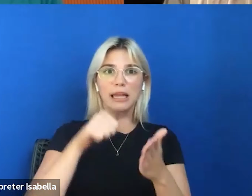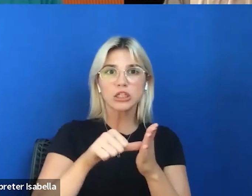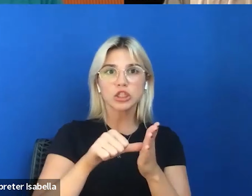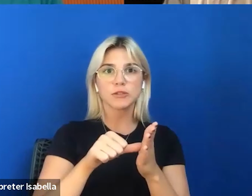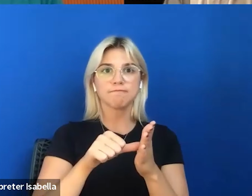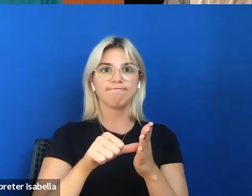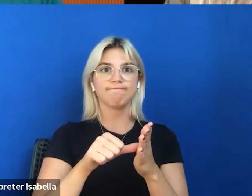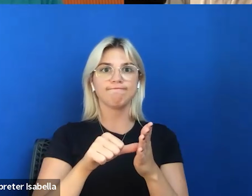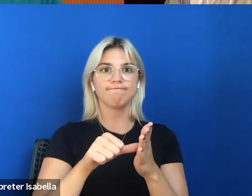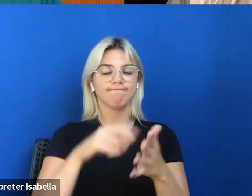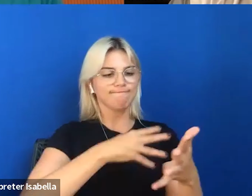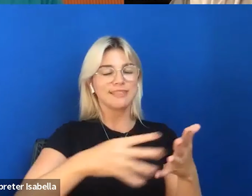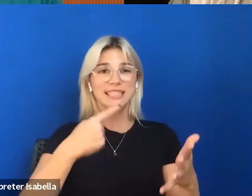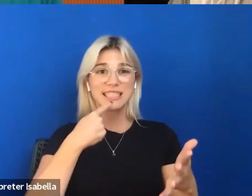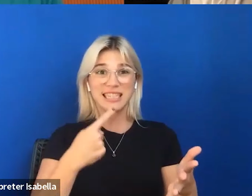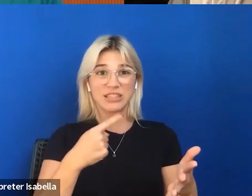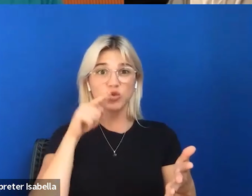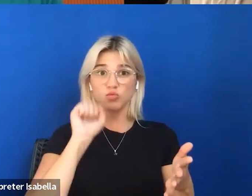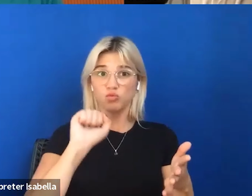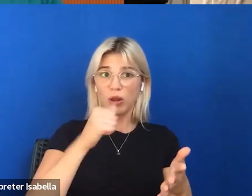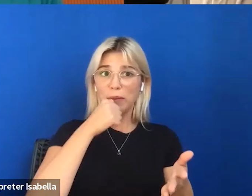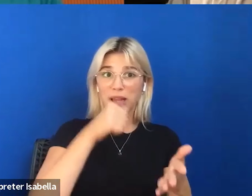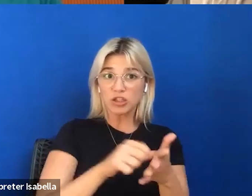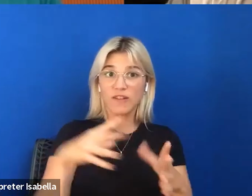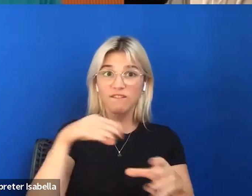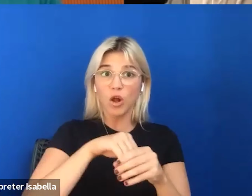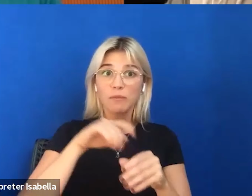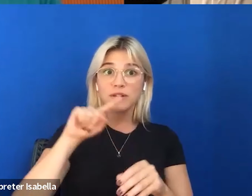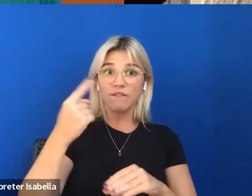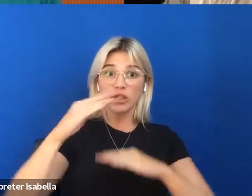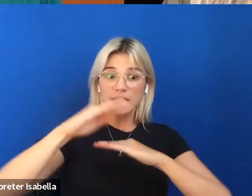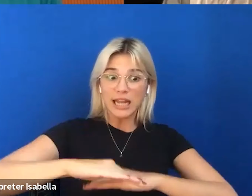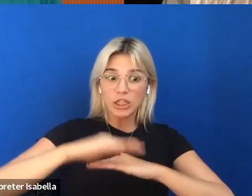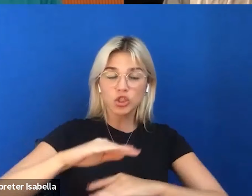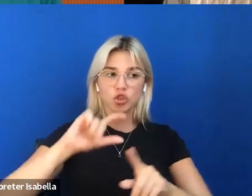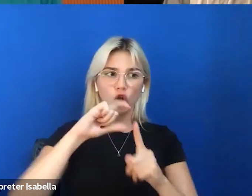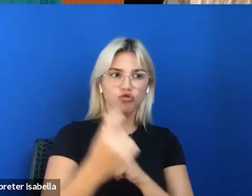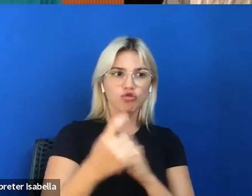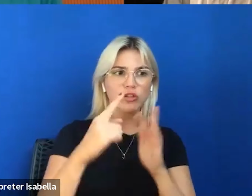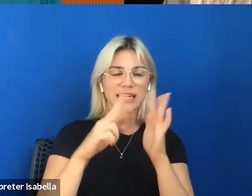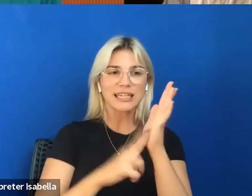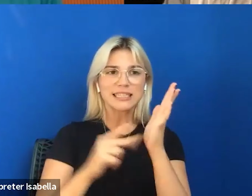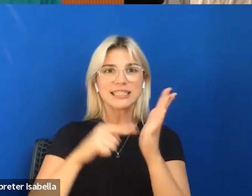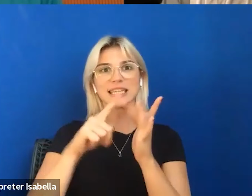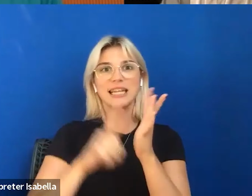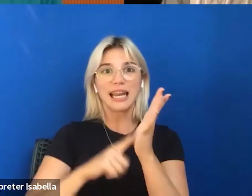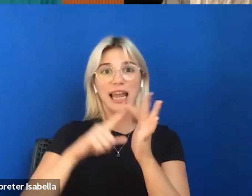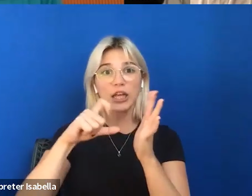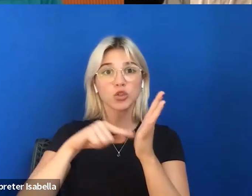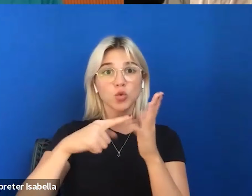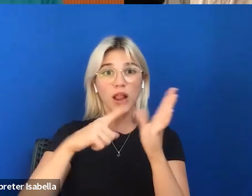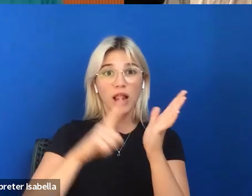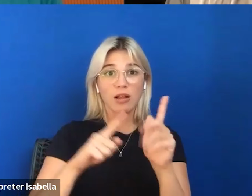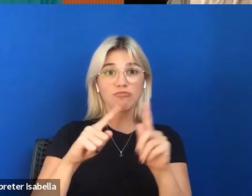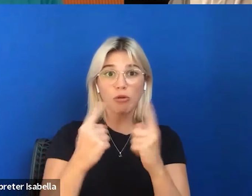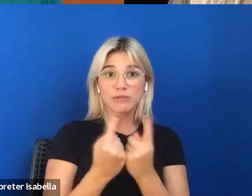does your application involve First Nations cultural intellectual property. There's a box that you need to confirm either yes or no.